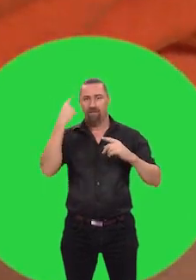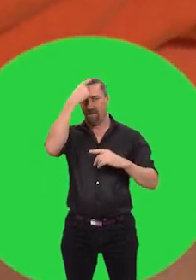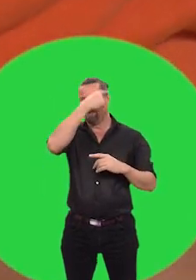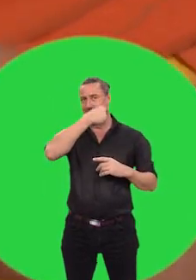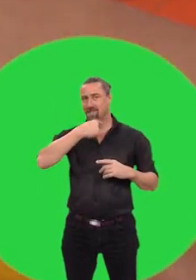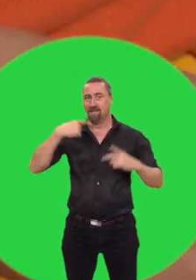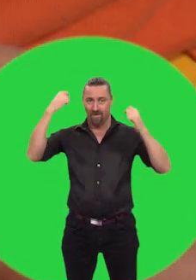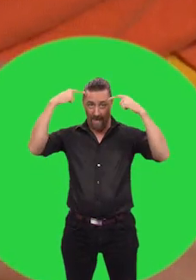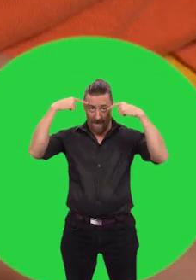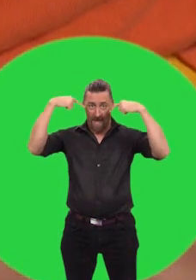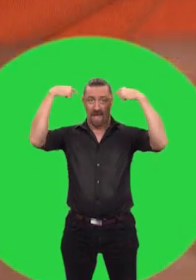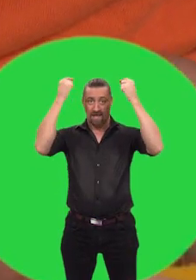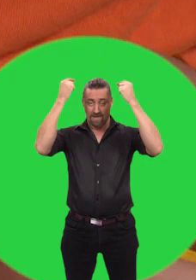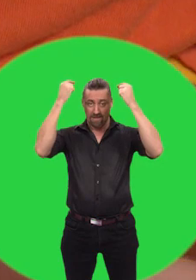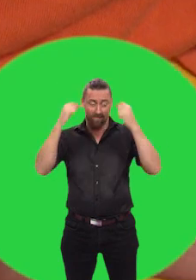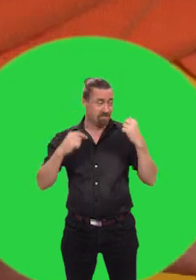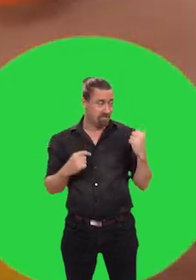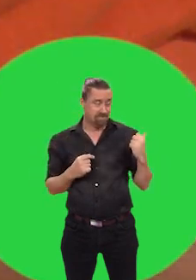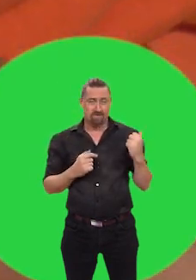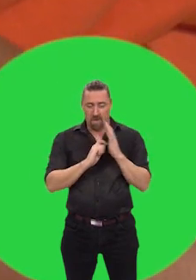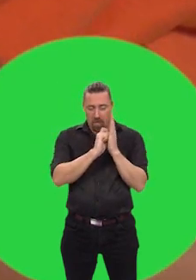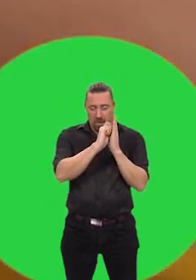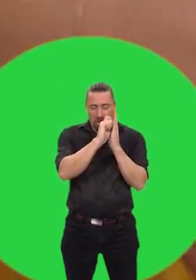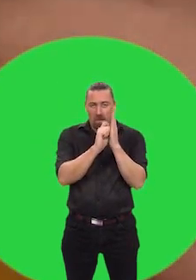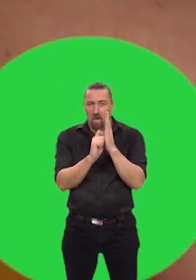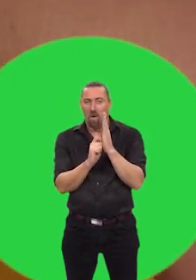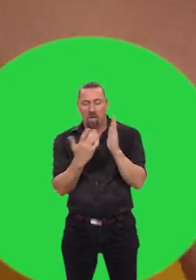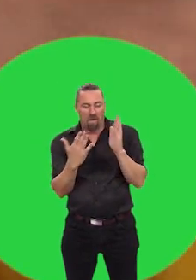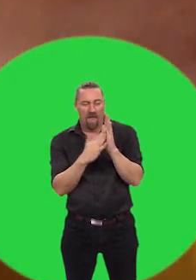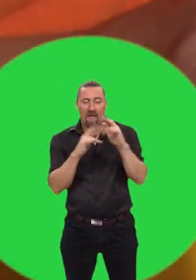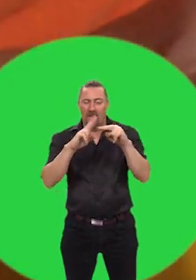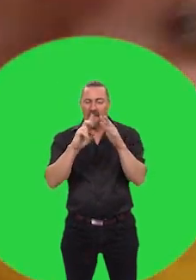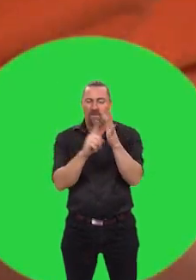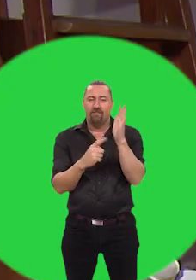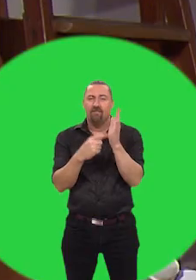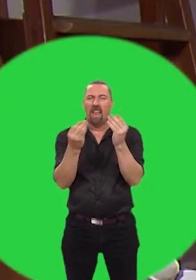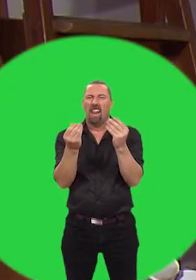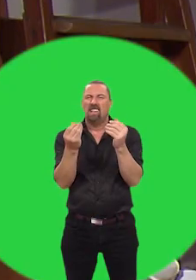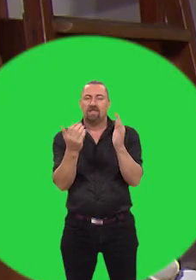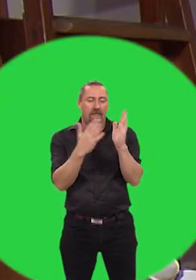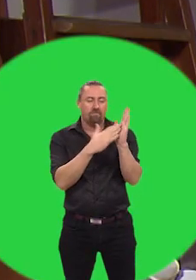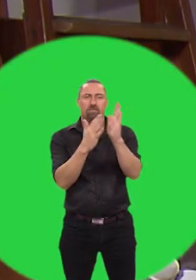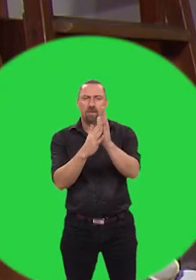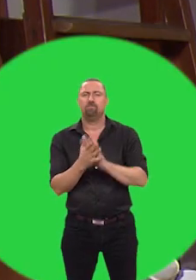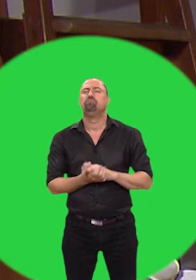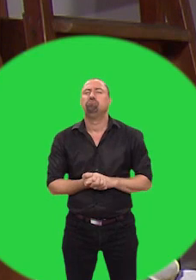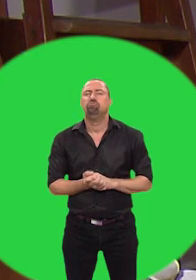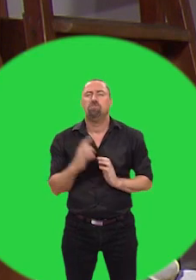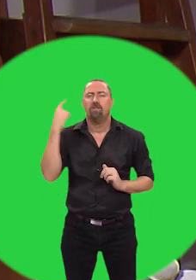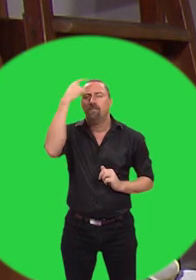So I'm gonna make them extra highlighted by adding in some felt just like so. And what else do you think a face has two of?